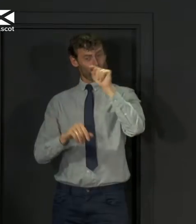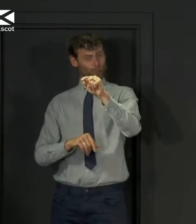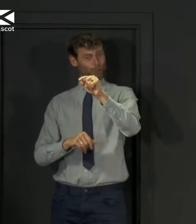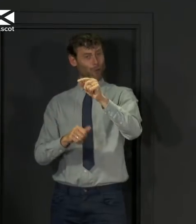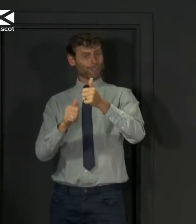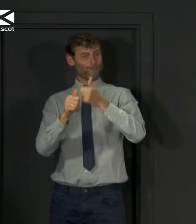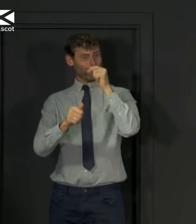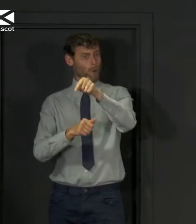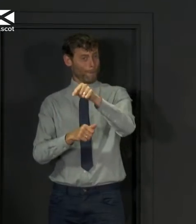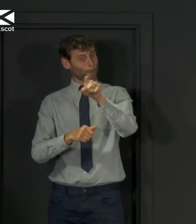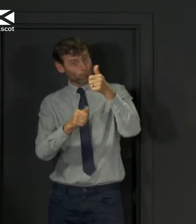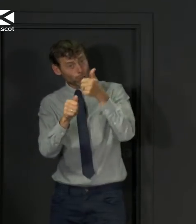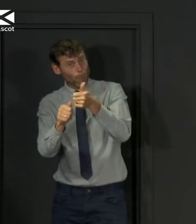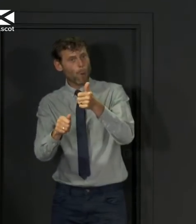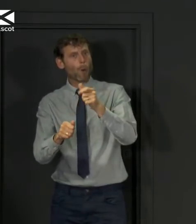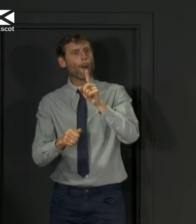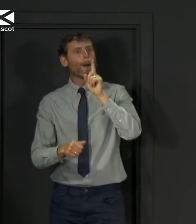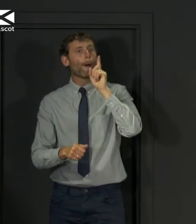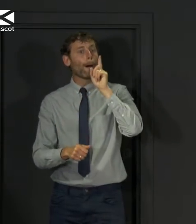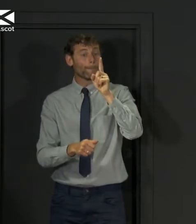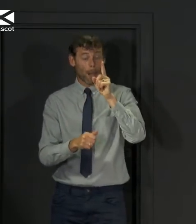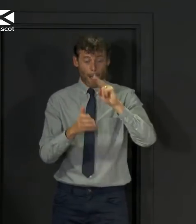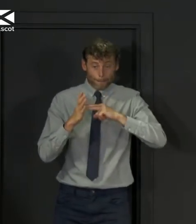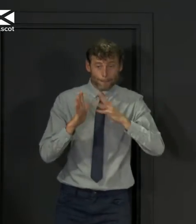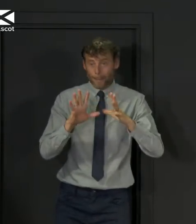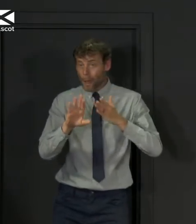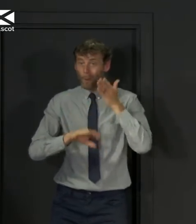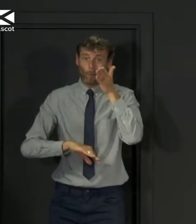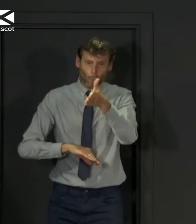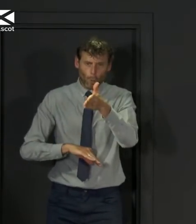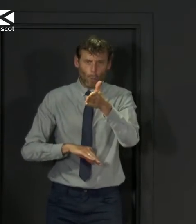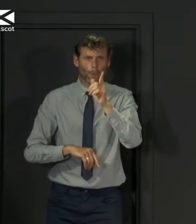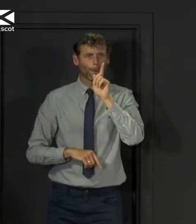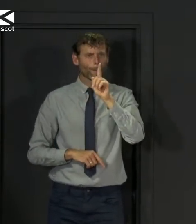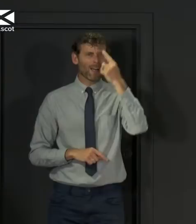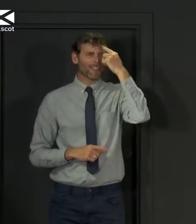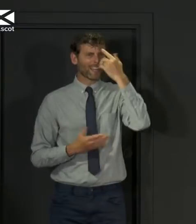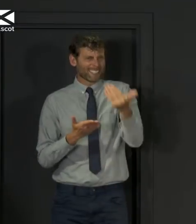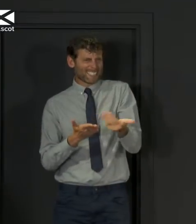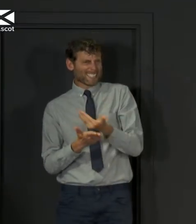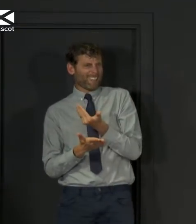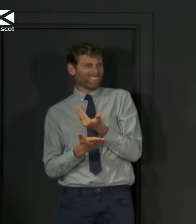but do so safely. It is not the case you cannot have a staycation without going to crowded